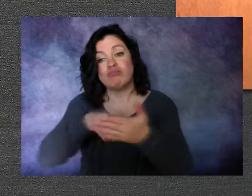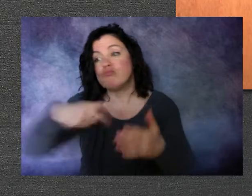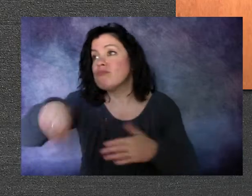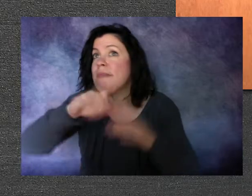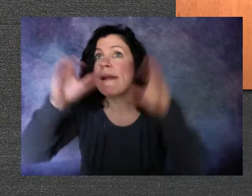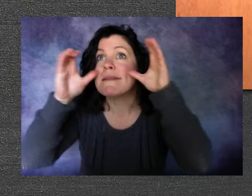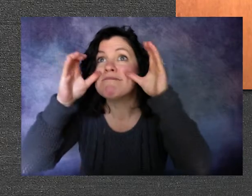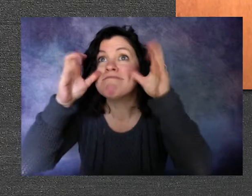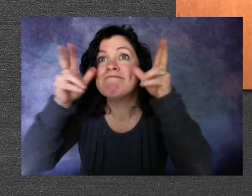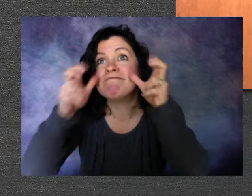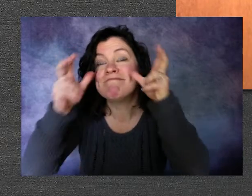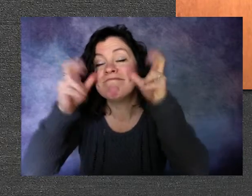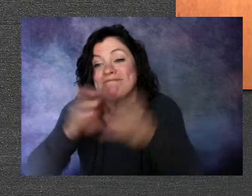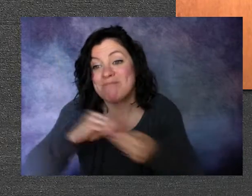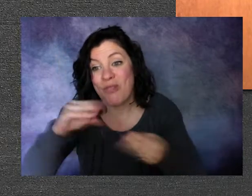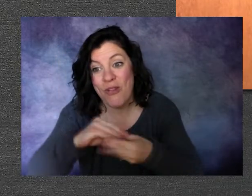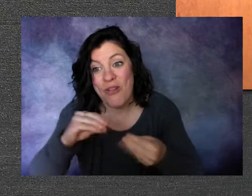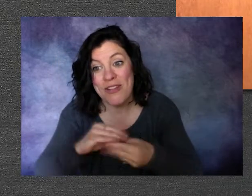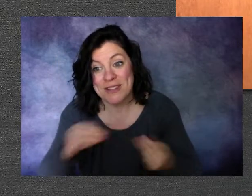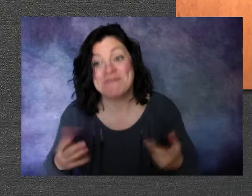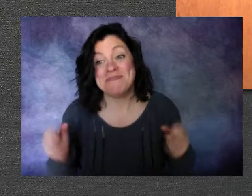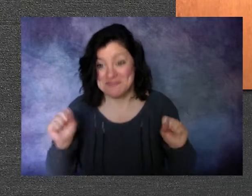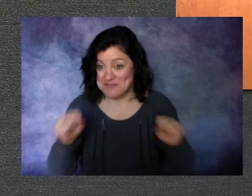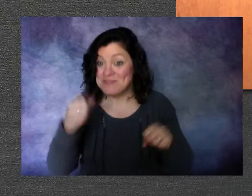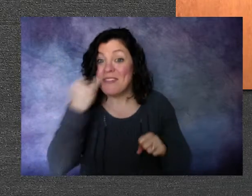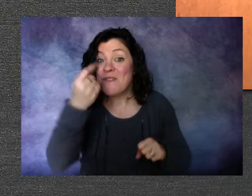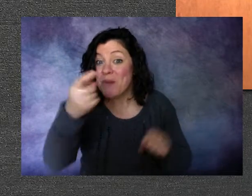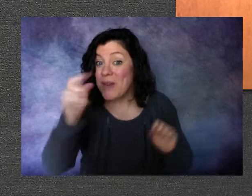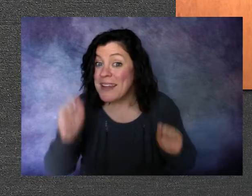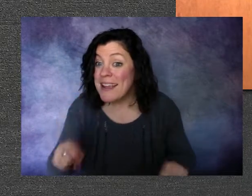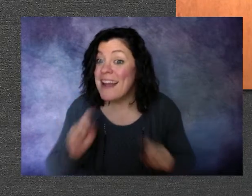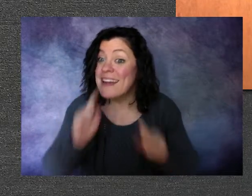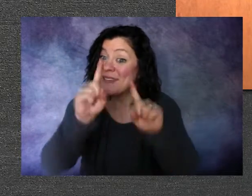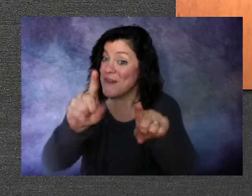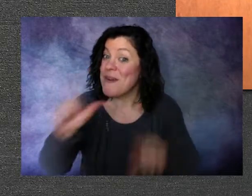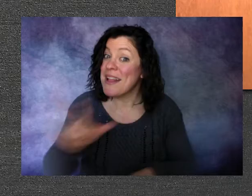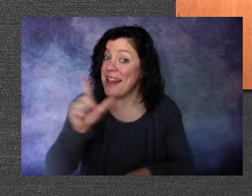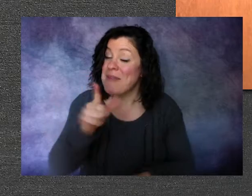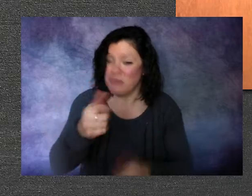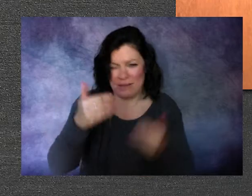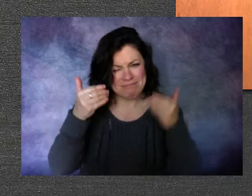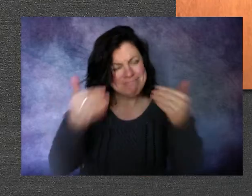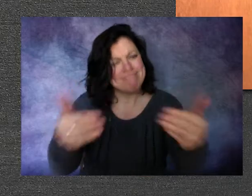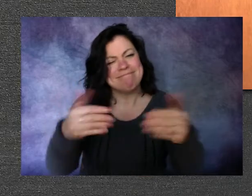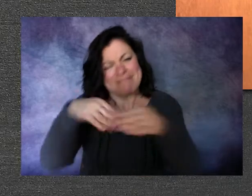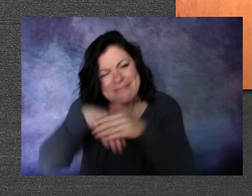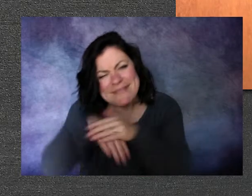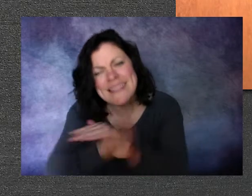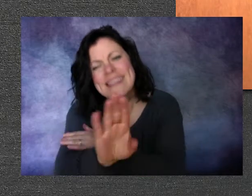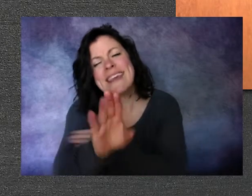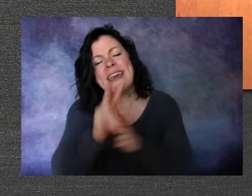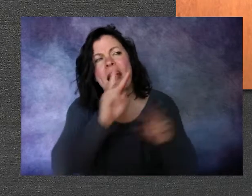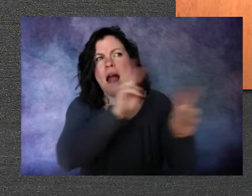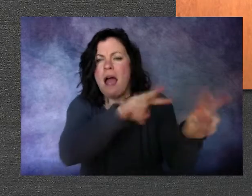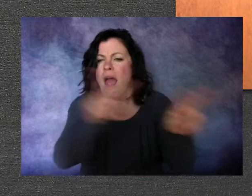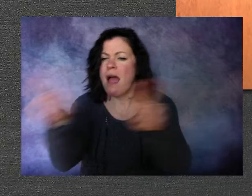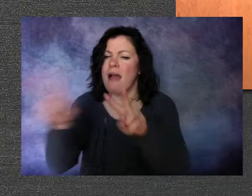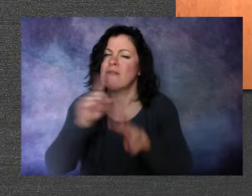and I hope you get a chance to go to a library someday and check it out. They're amazing!